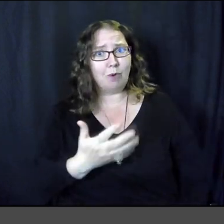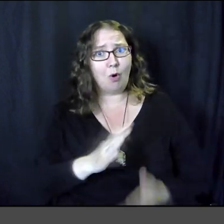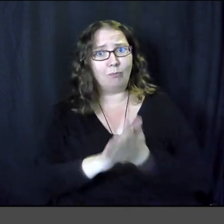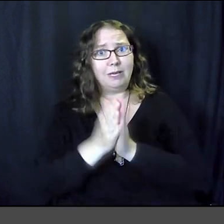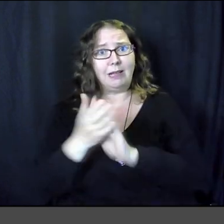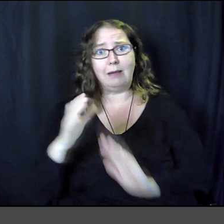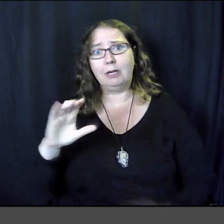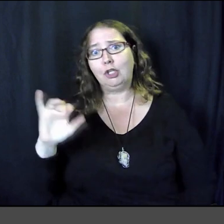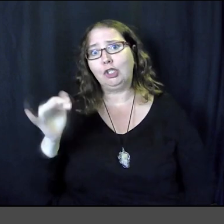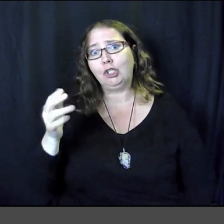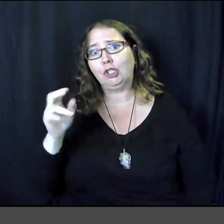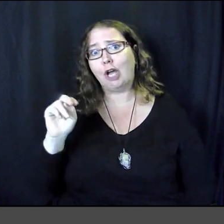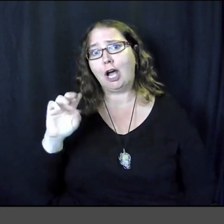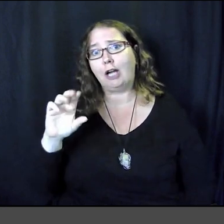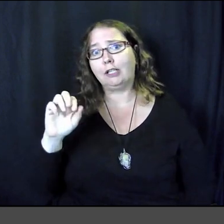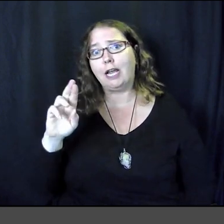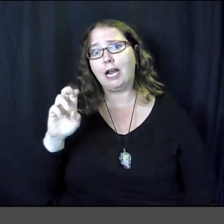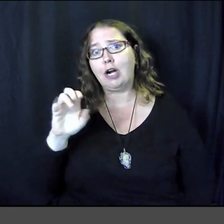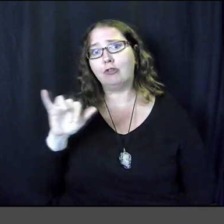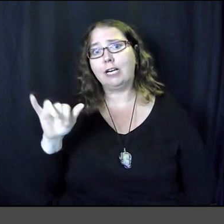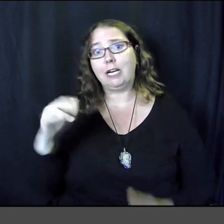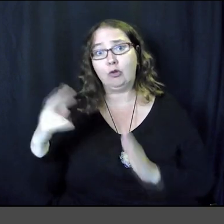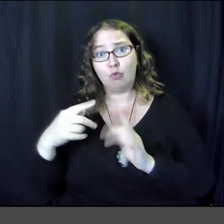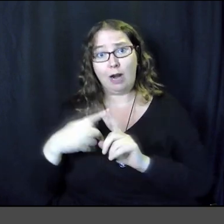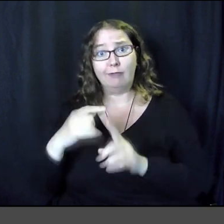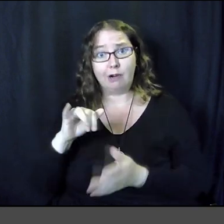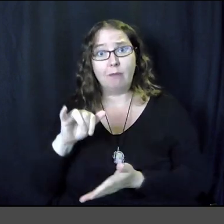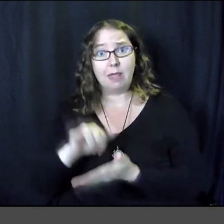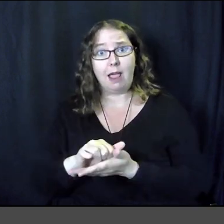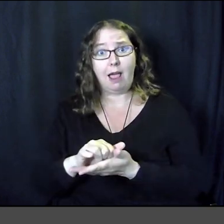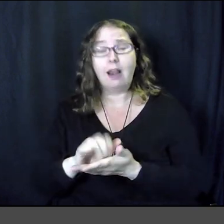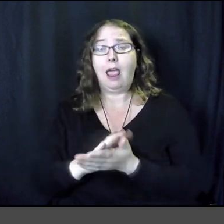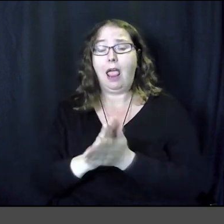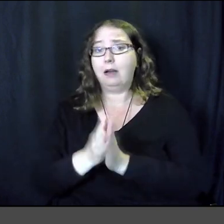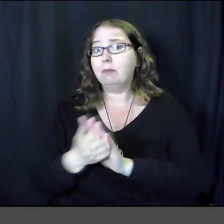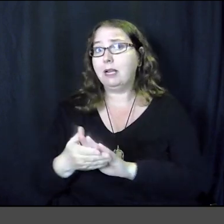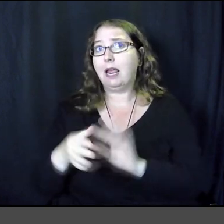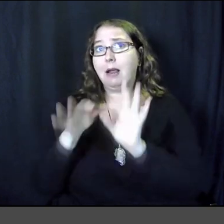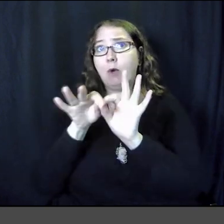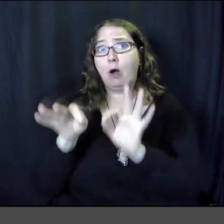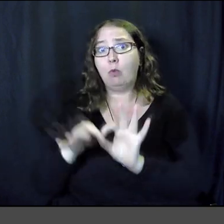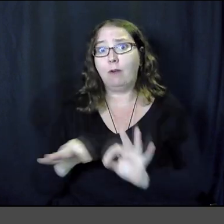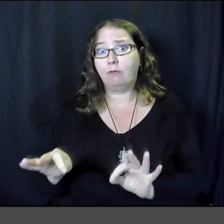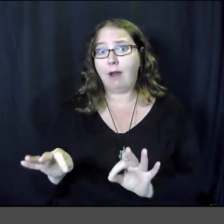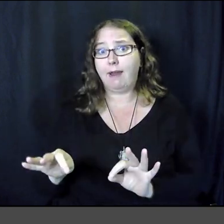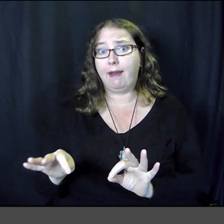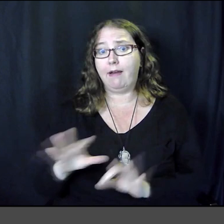READ FROM IT AND MADE IT A REFRAIN IN A LOT AND WHEN HE WAS RUNNING FOR PRESIDENT.